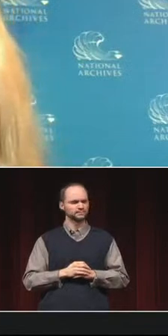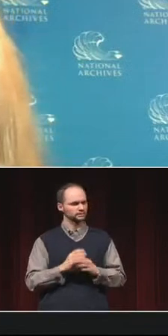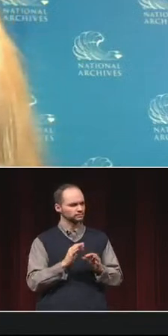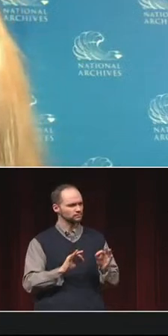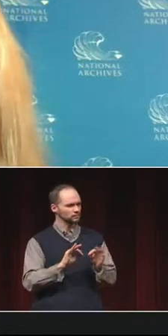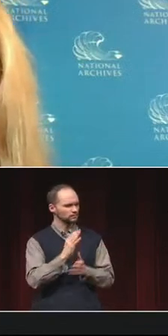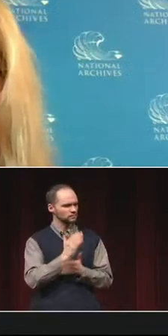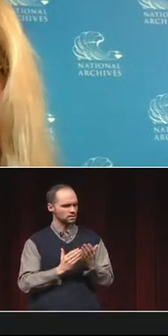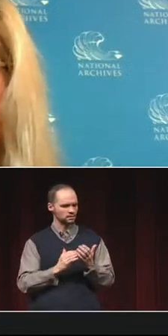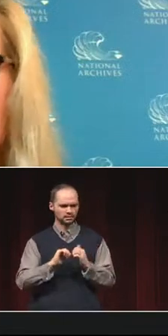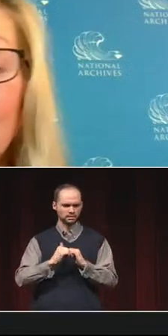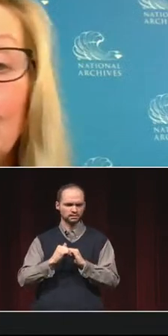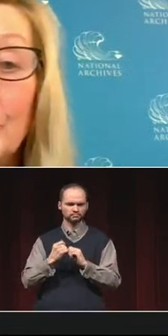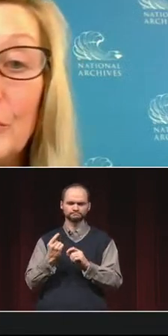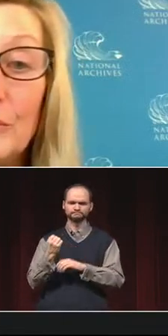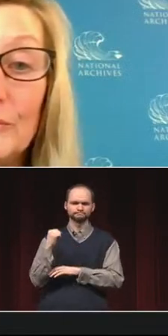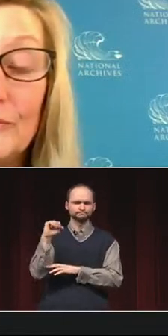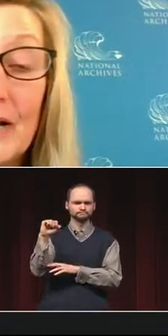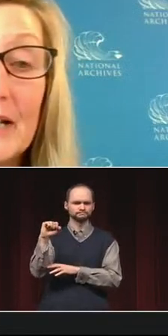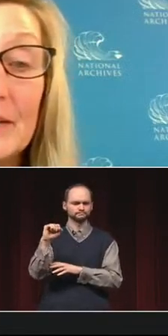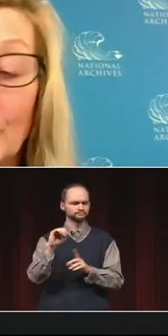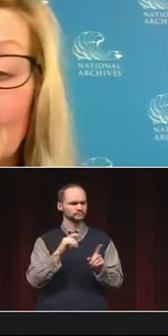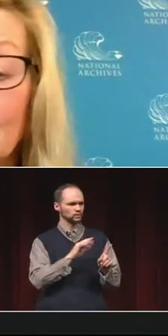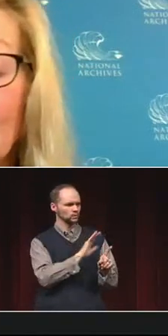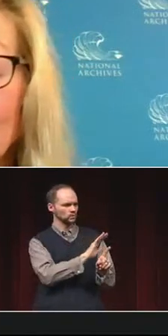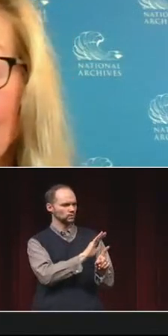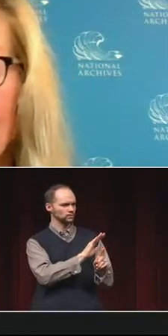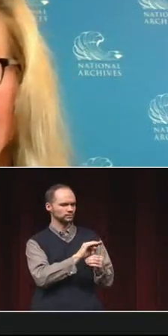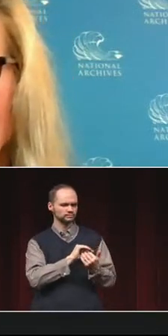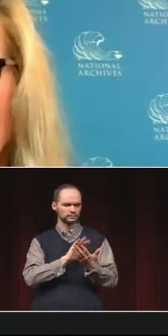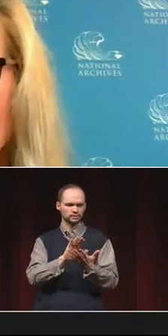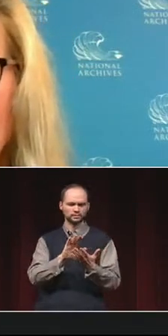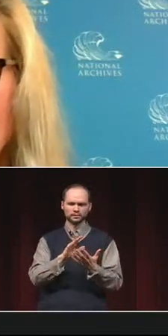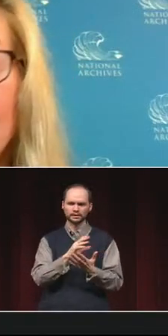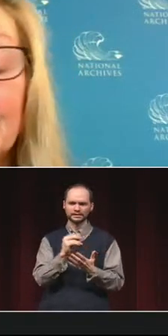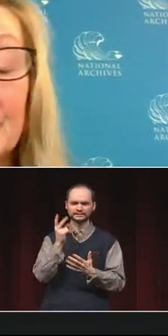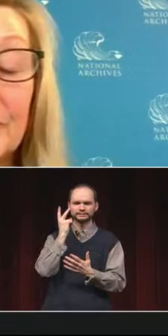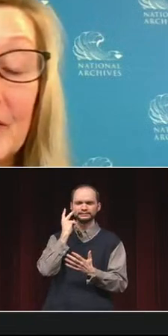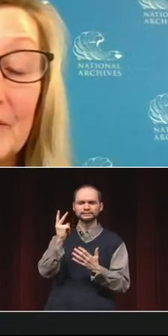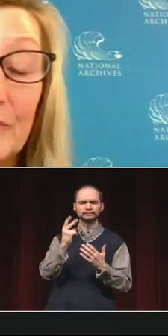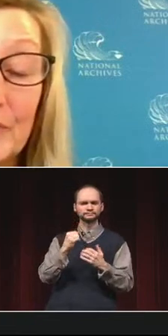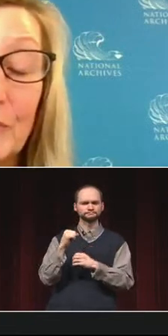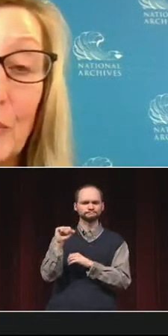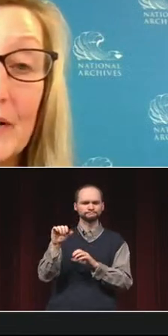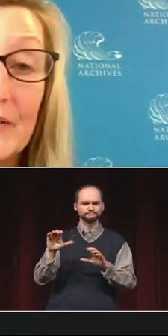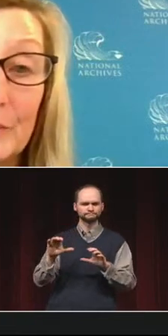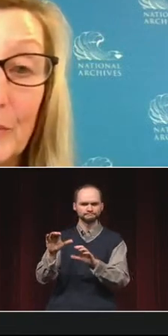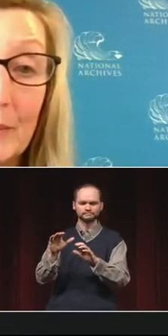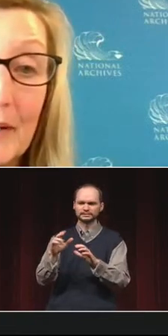in helping to fight and bring about, you know, changes, fight for civil rights and to bring about